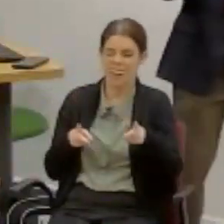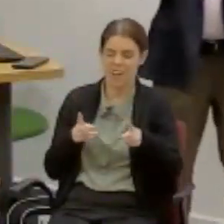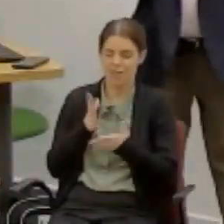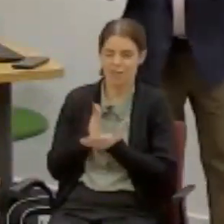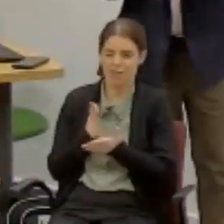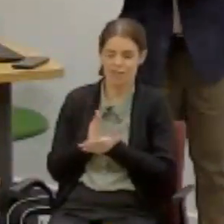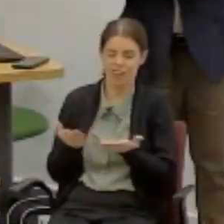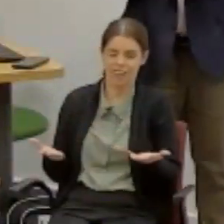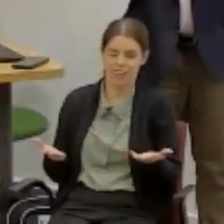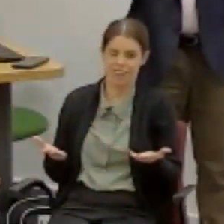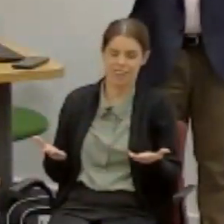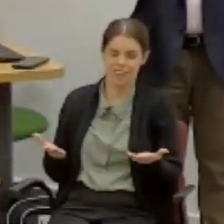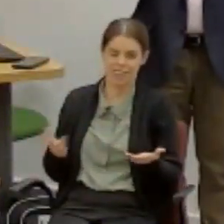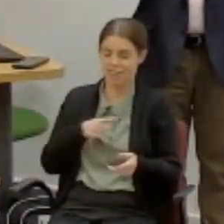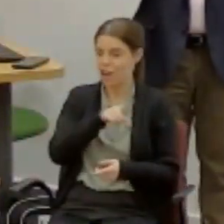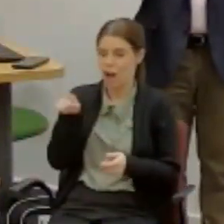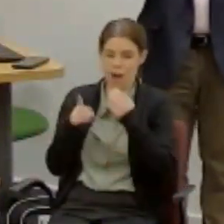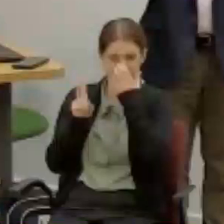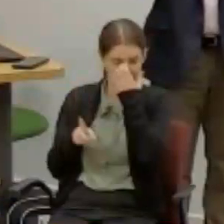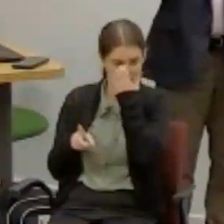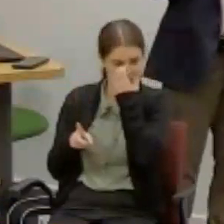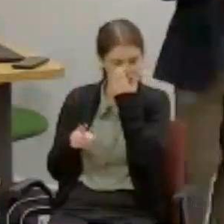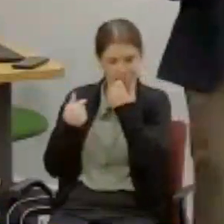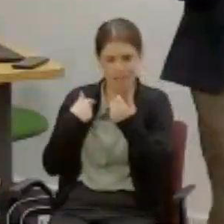Sounds good, so let's say you all drop dead, and I examine the brains.